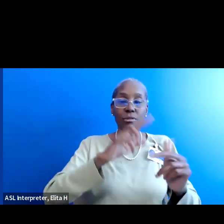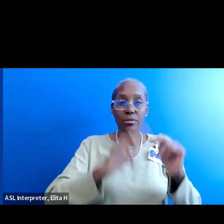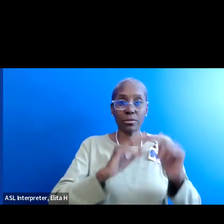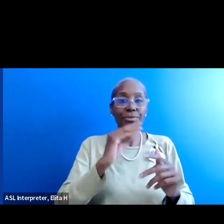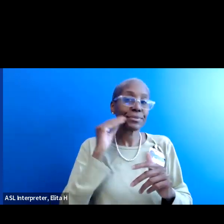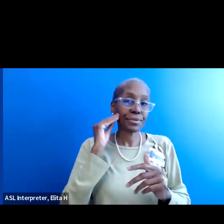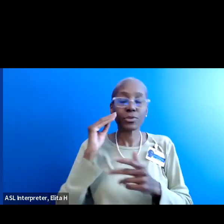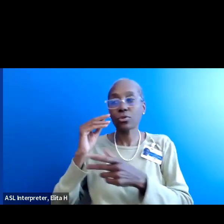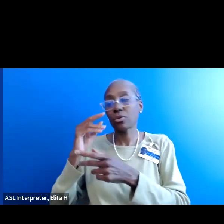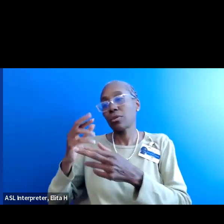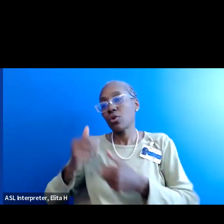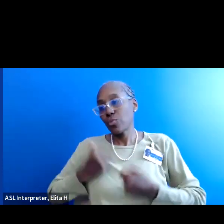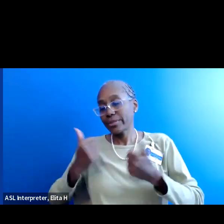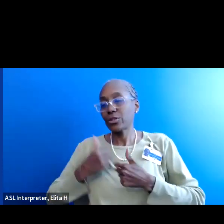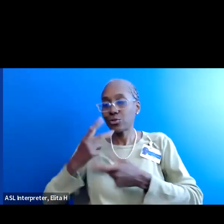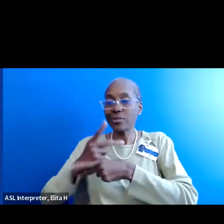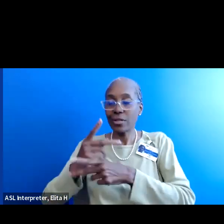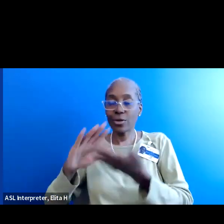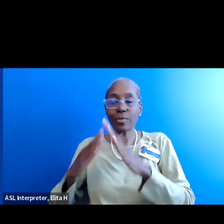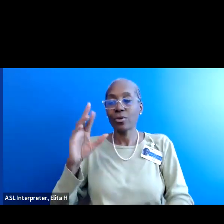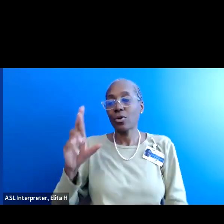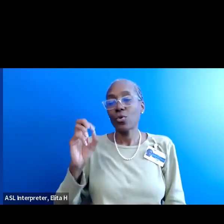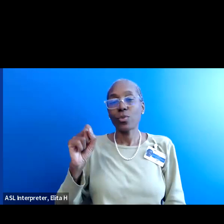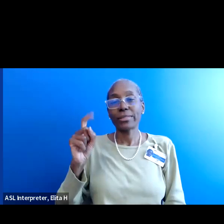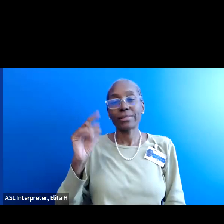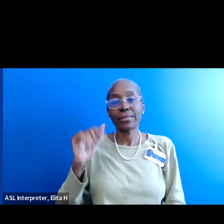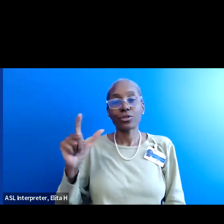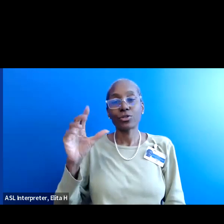care communities, otherwise known as assisted living facilities or board and